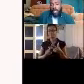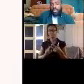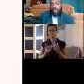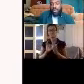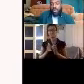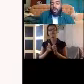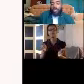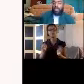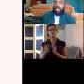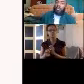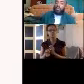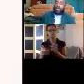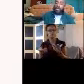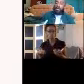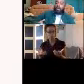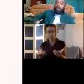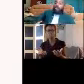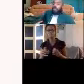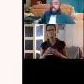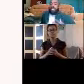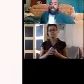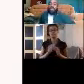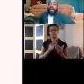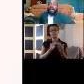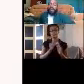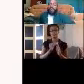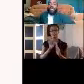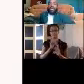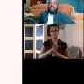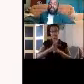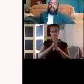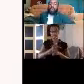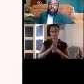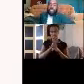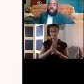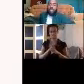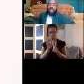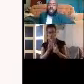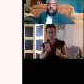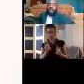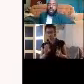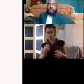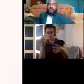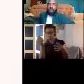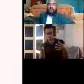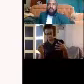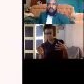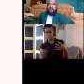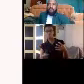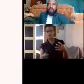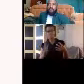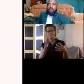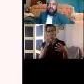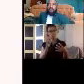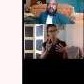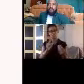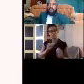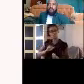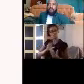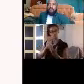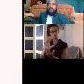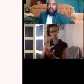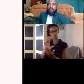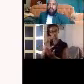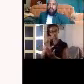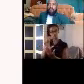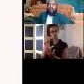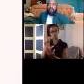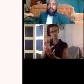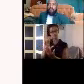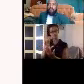And so, so community of care looks at that as a way to approach